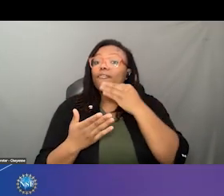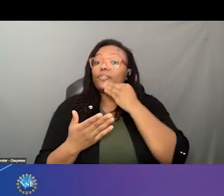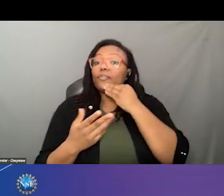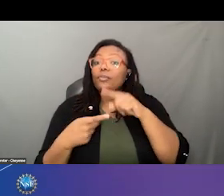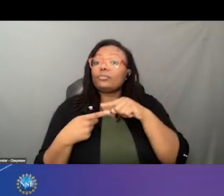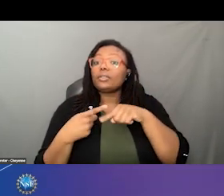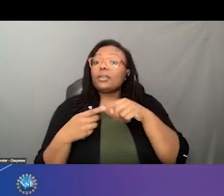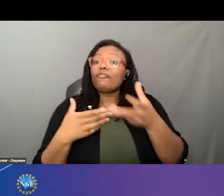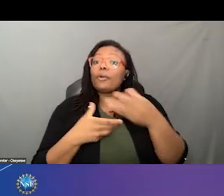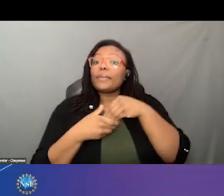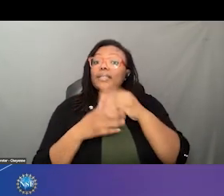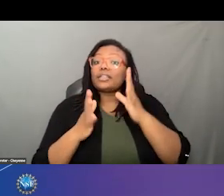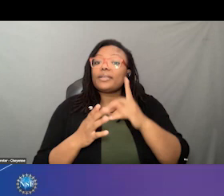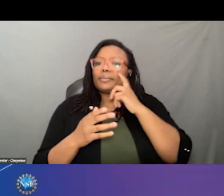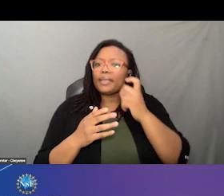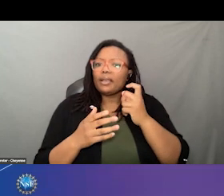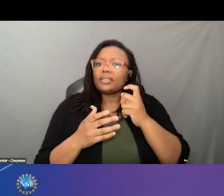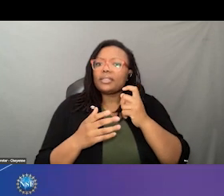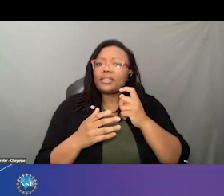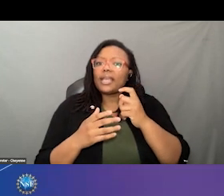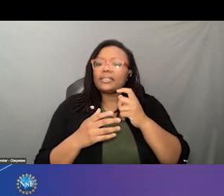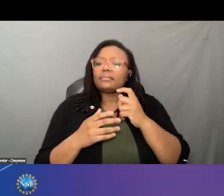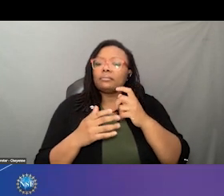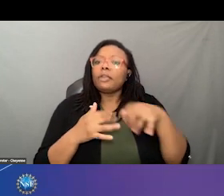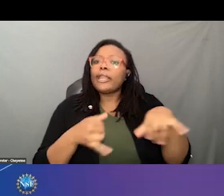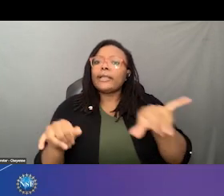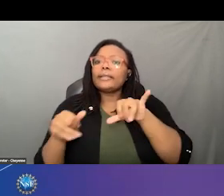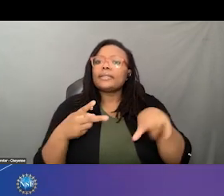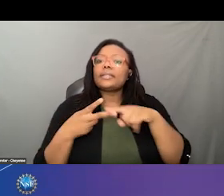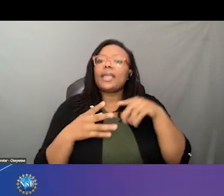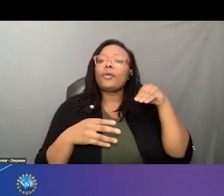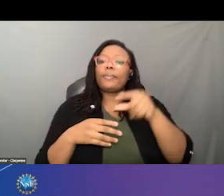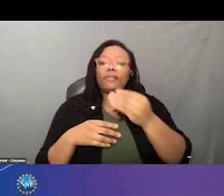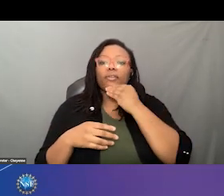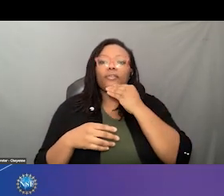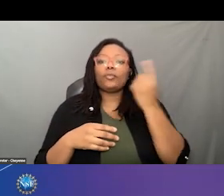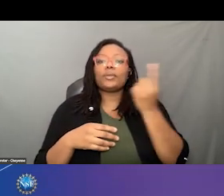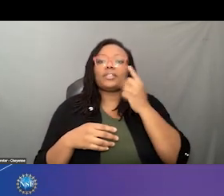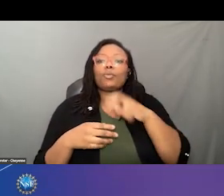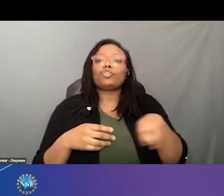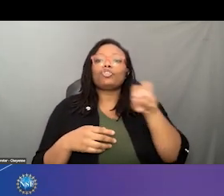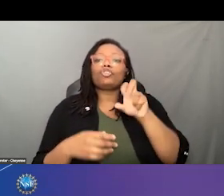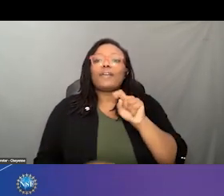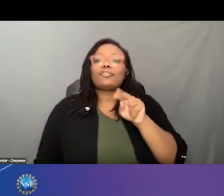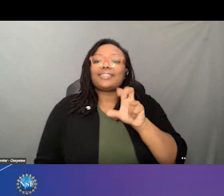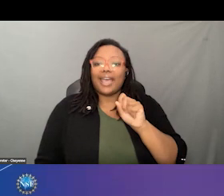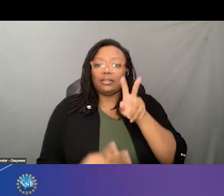We pay for meals for participants because as part of subsistence. And we pay for meals when someone is on travel status.